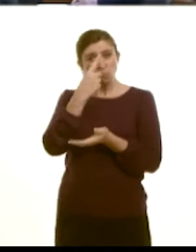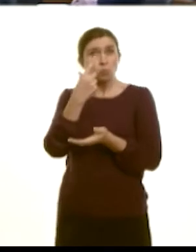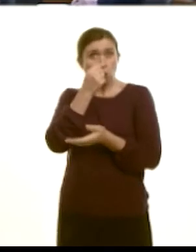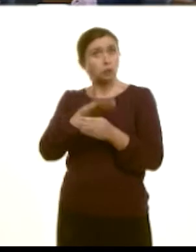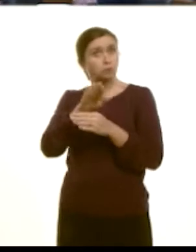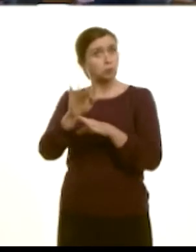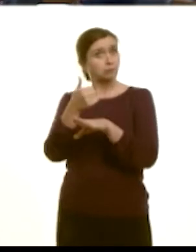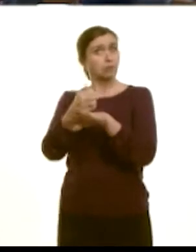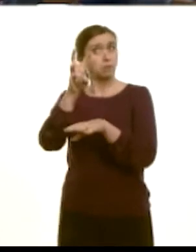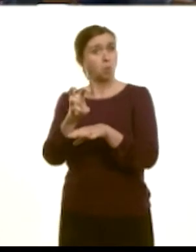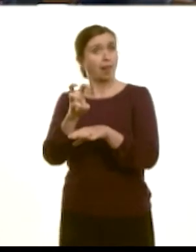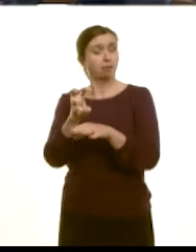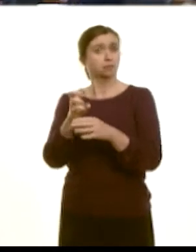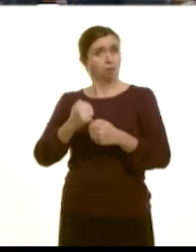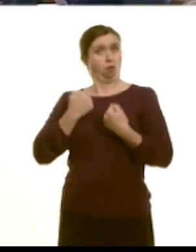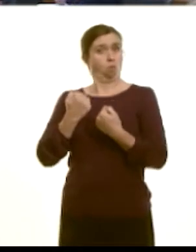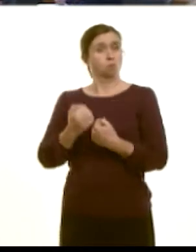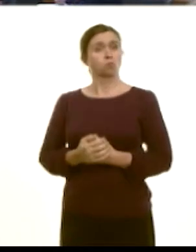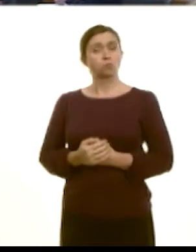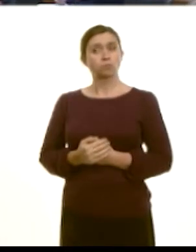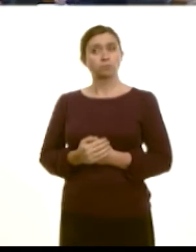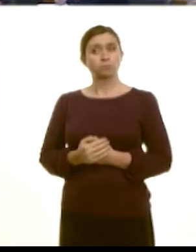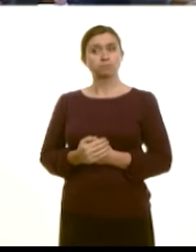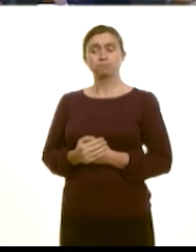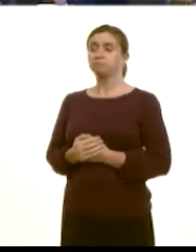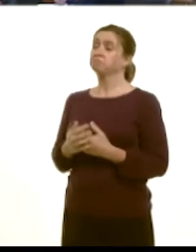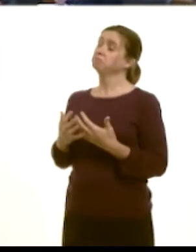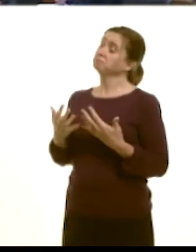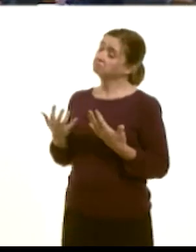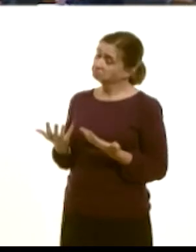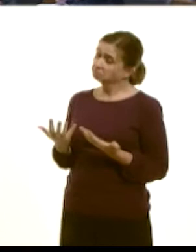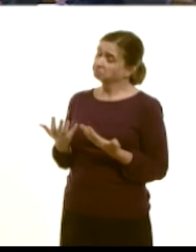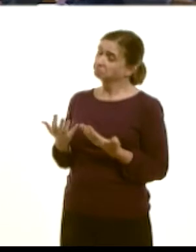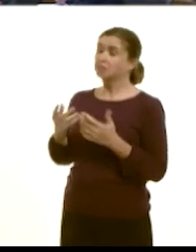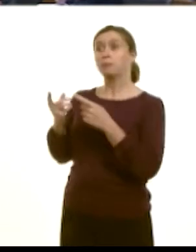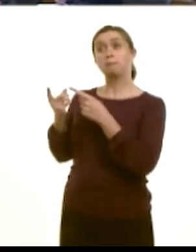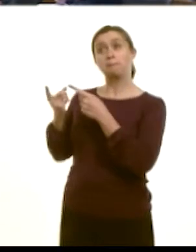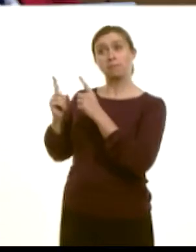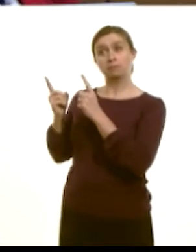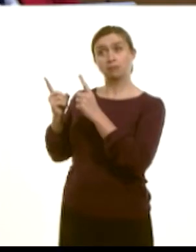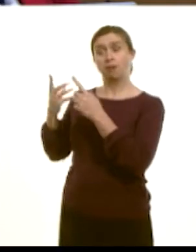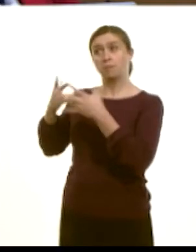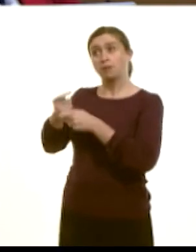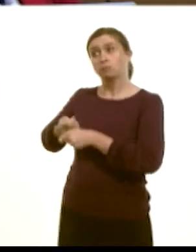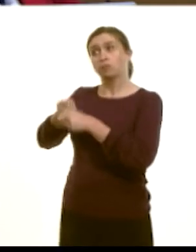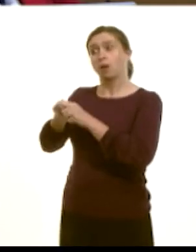Carwyn Jones: This is something that the Minister has raised from time to time with the unions.